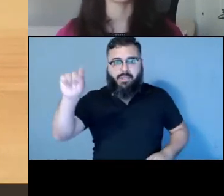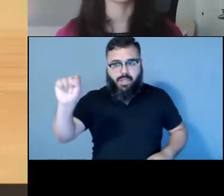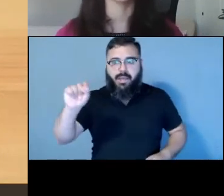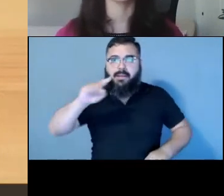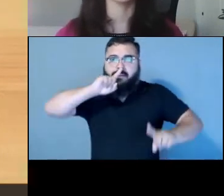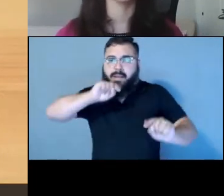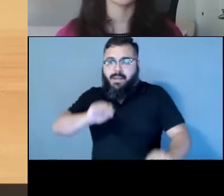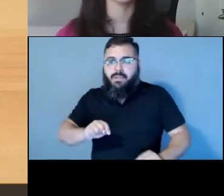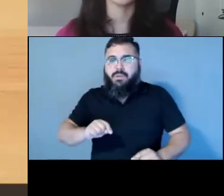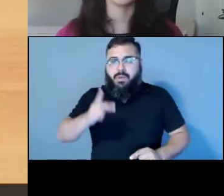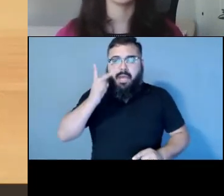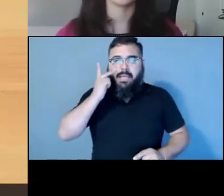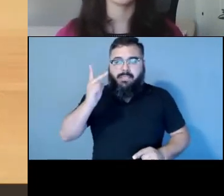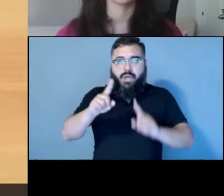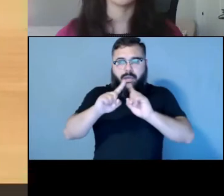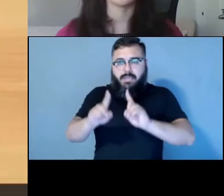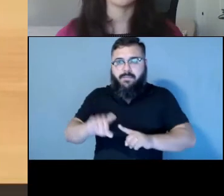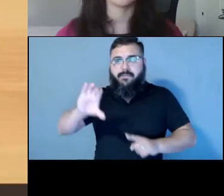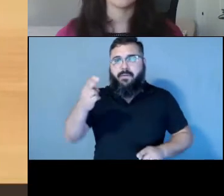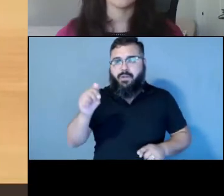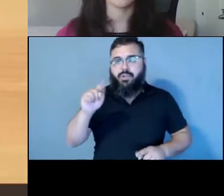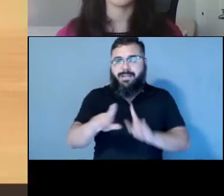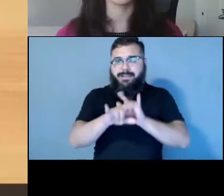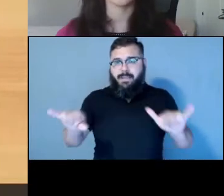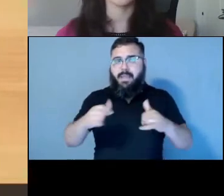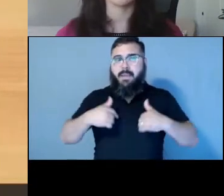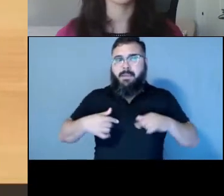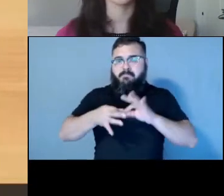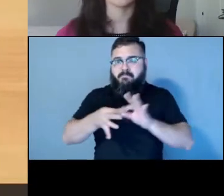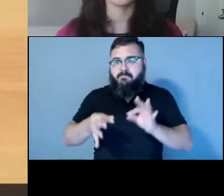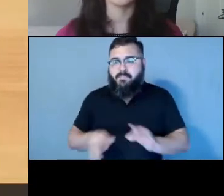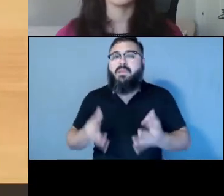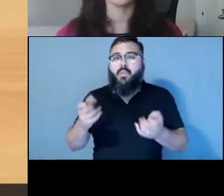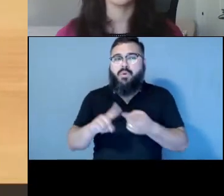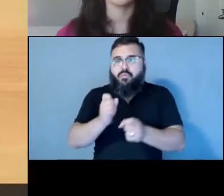I saw different chats come in while I was speaking and so I wanna make sure that if they're,